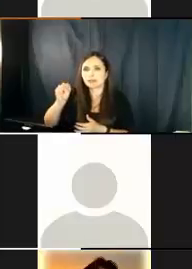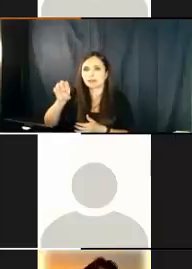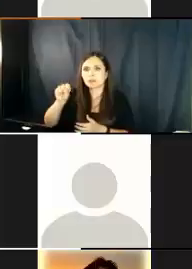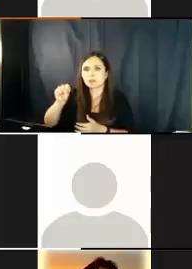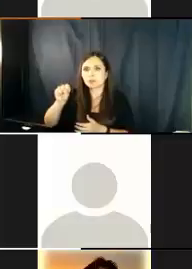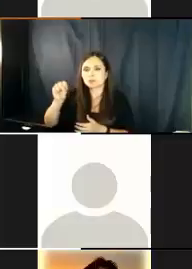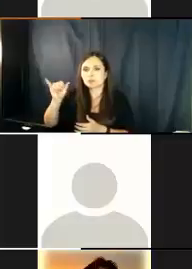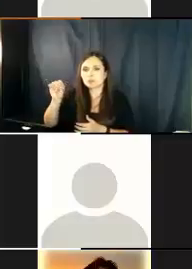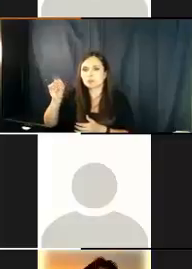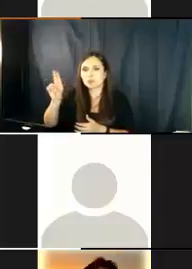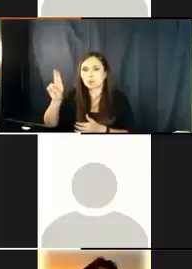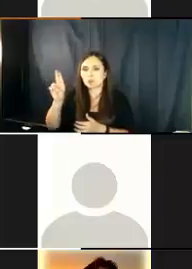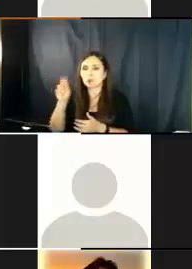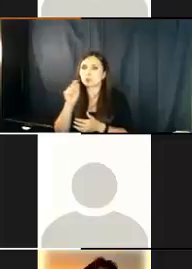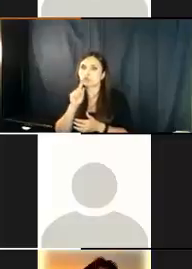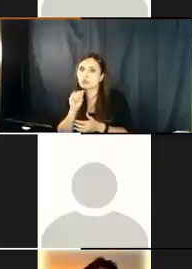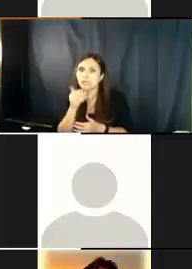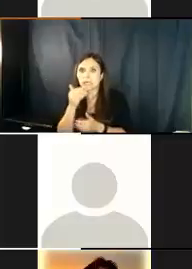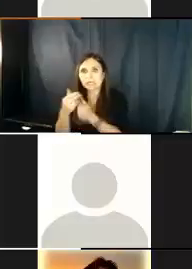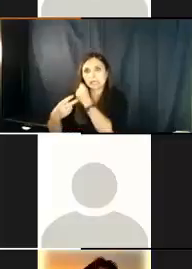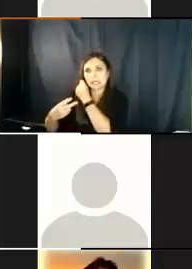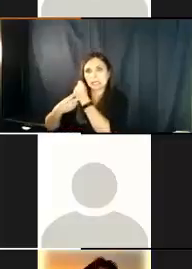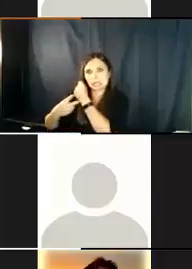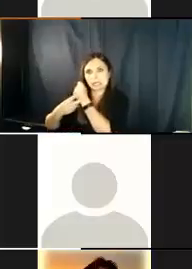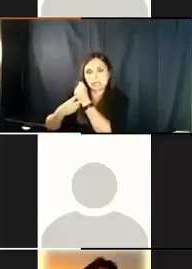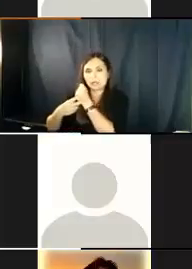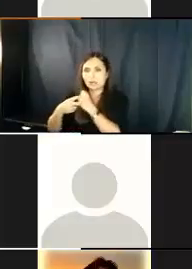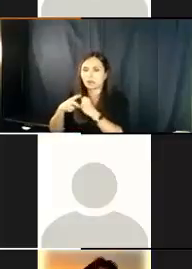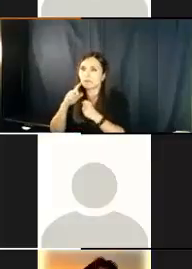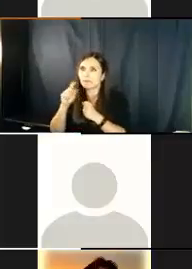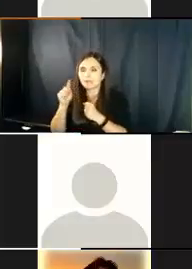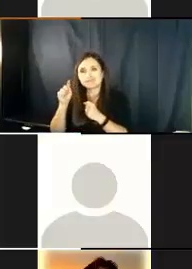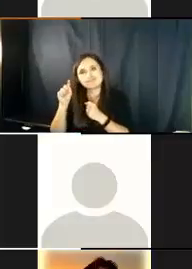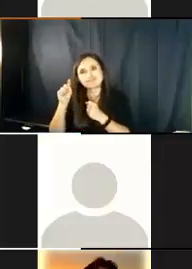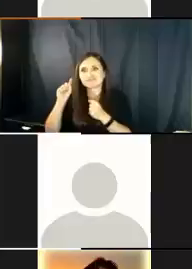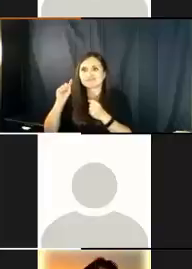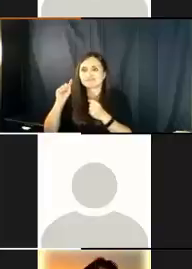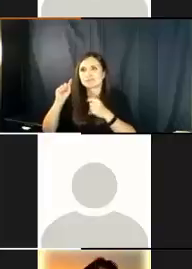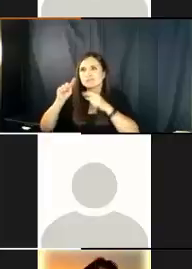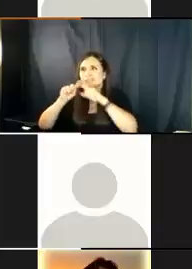platform as a storage space but you have to go out to third parties for things like assessments